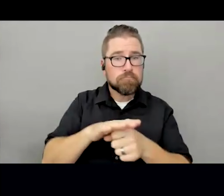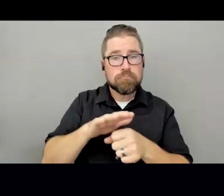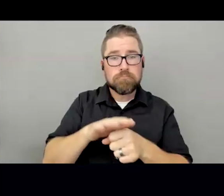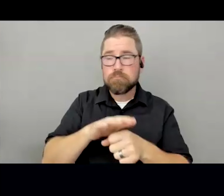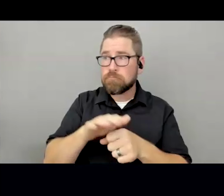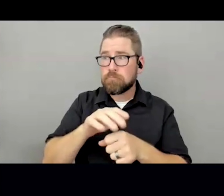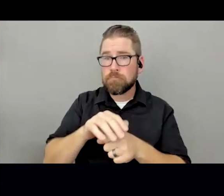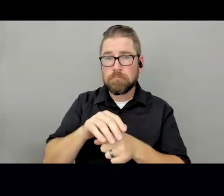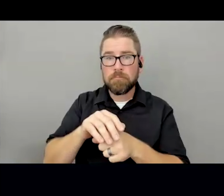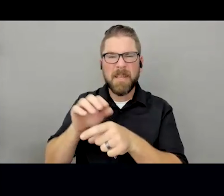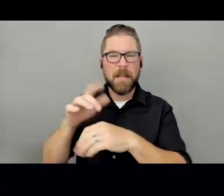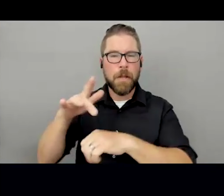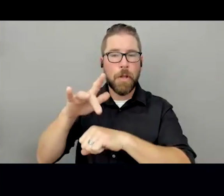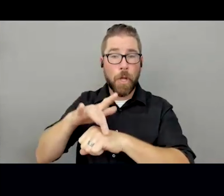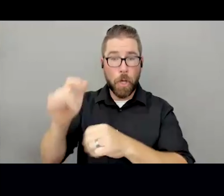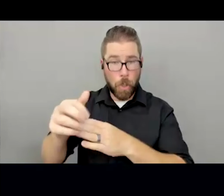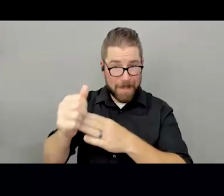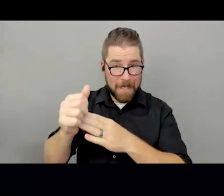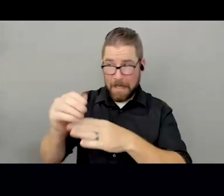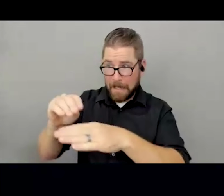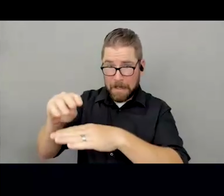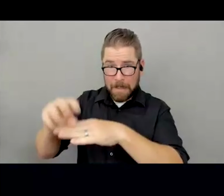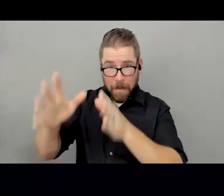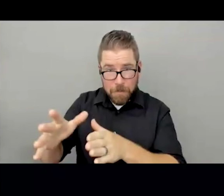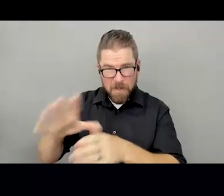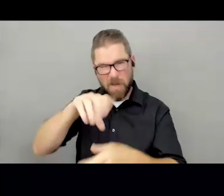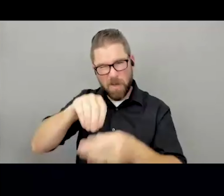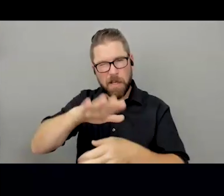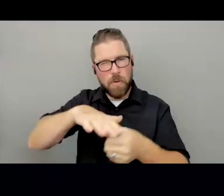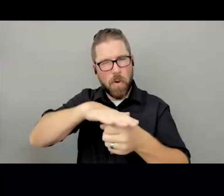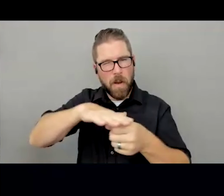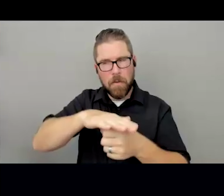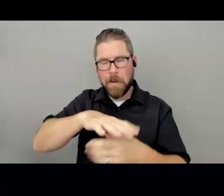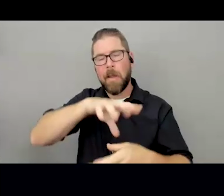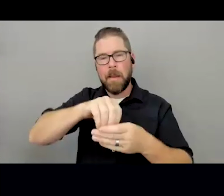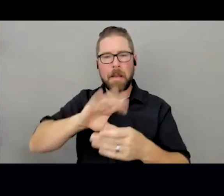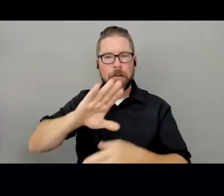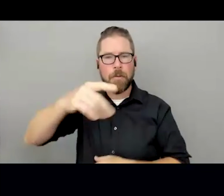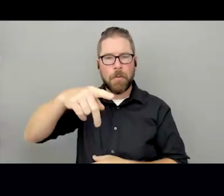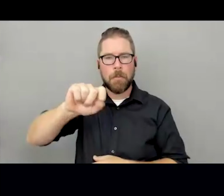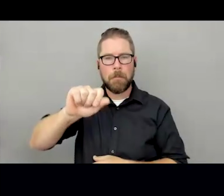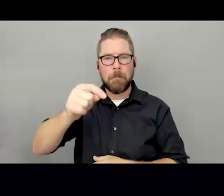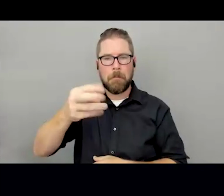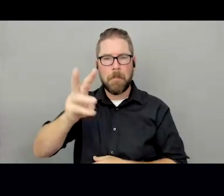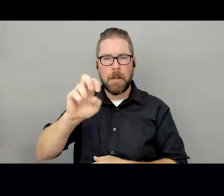lead counselor in your area and your pathway or just reach out to myself or to Ashley so we can investigate